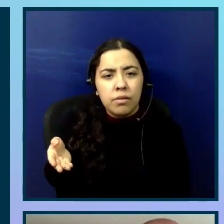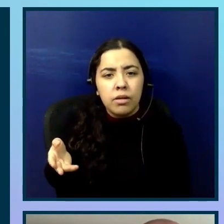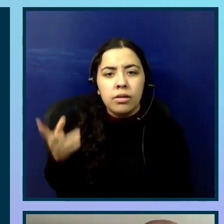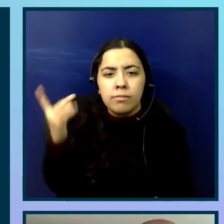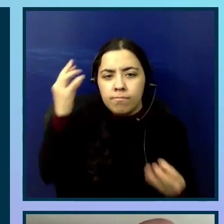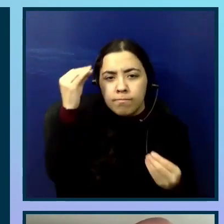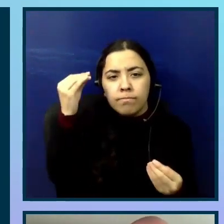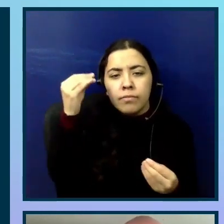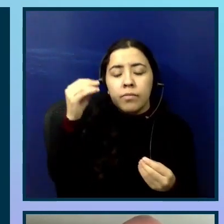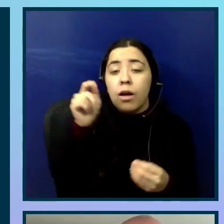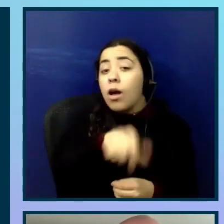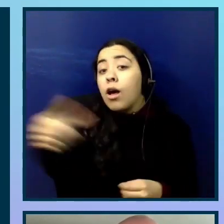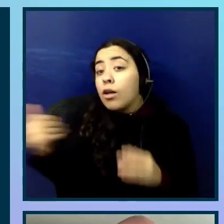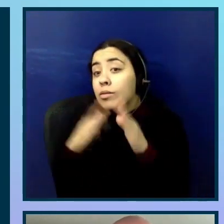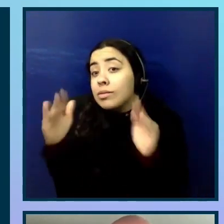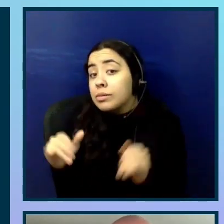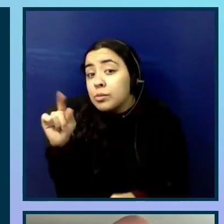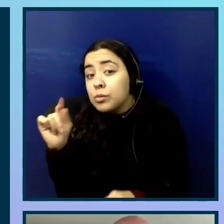they use every day. They may be using more.